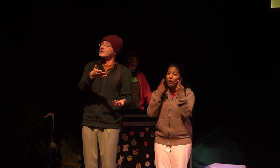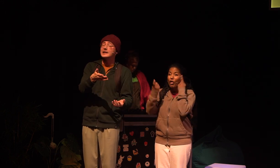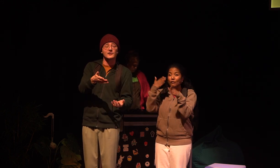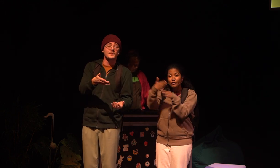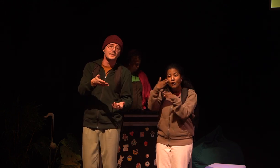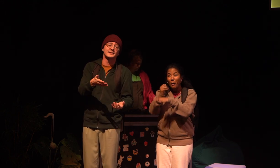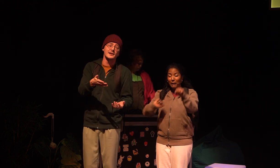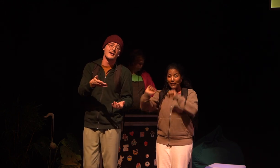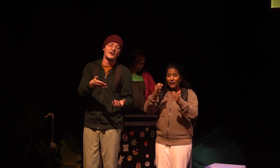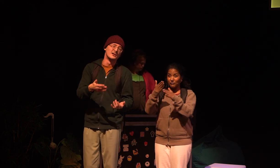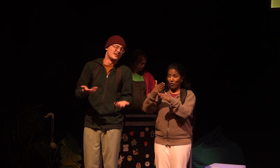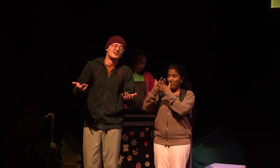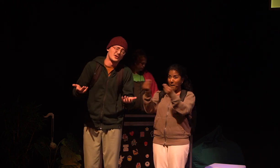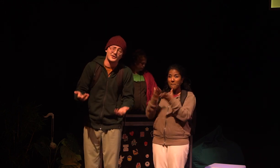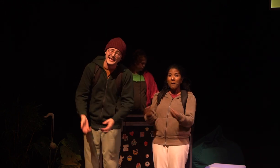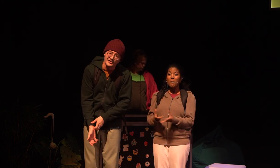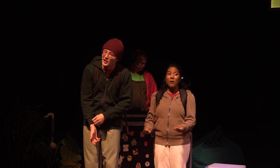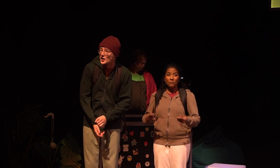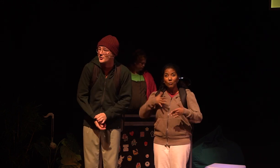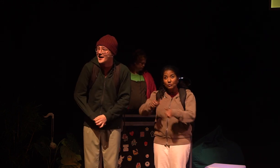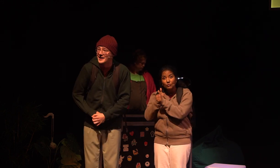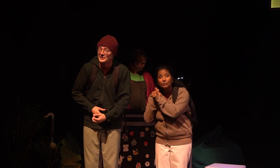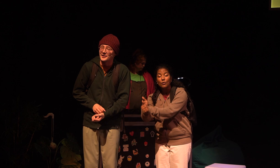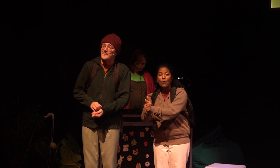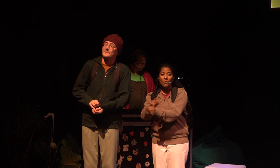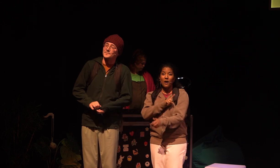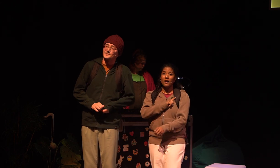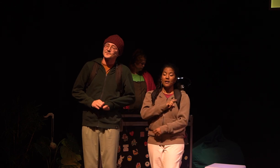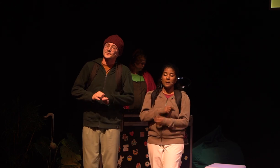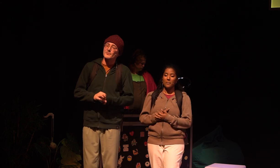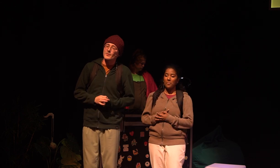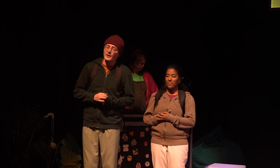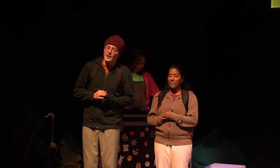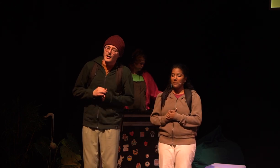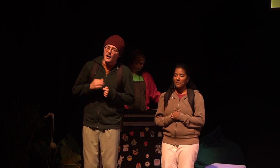the cleaning jobs packed in, so it was the least I could do really, cos...